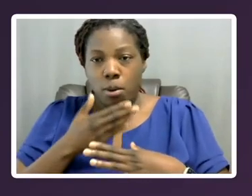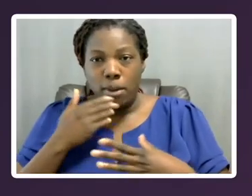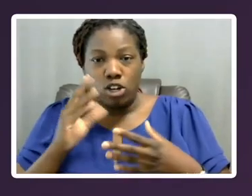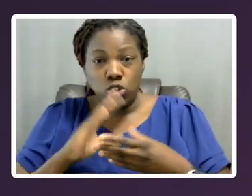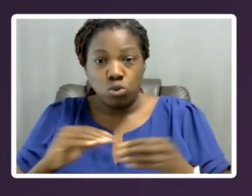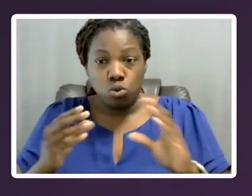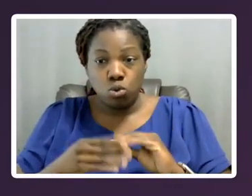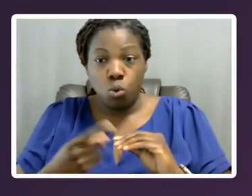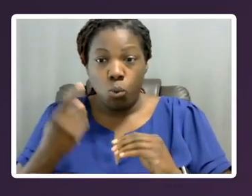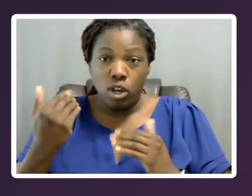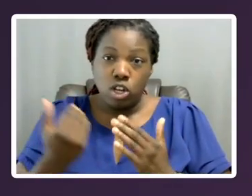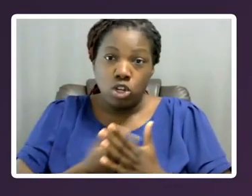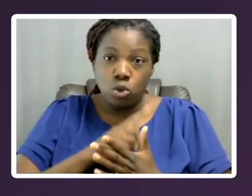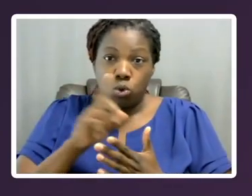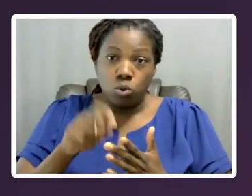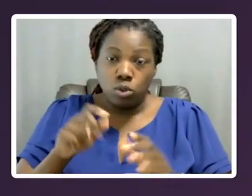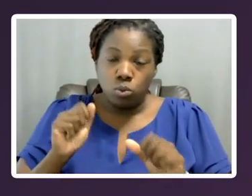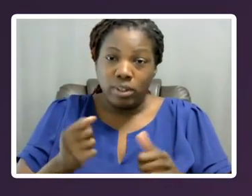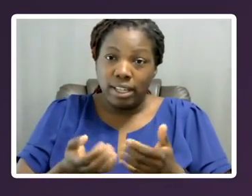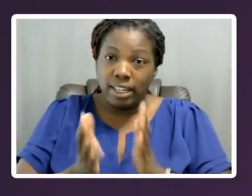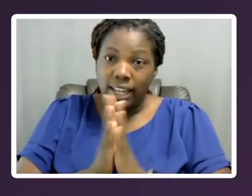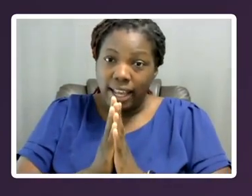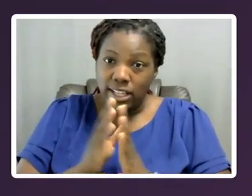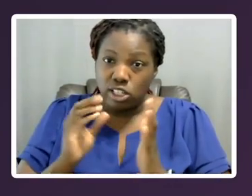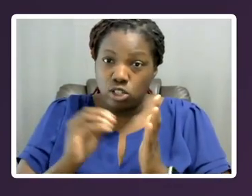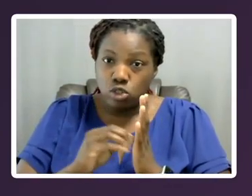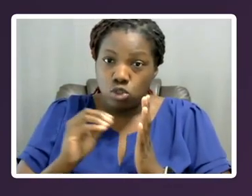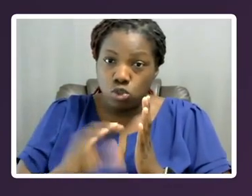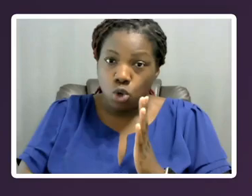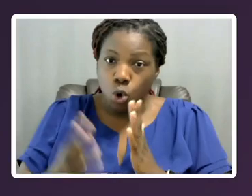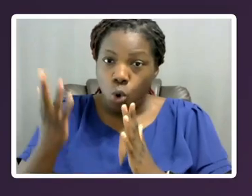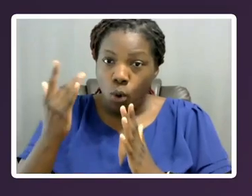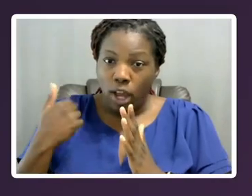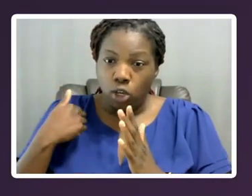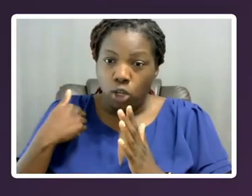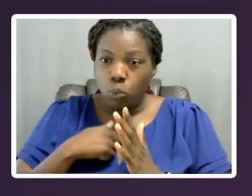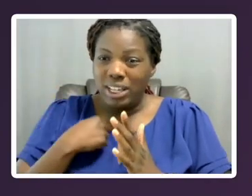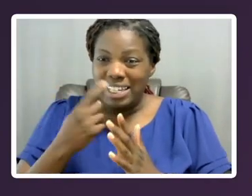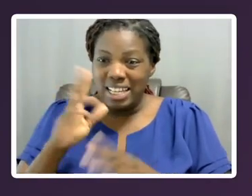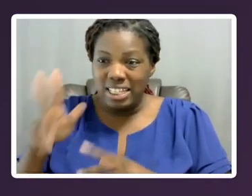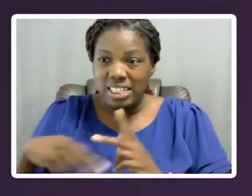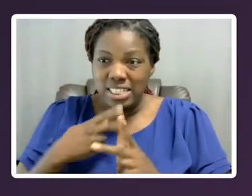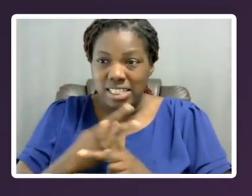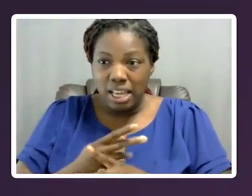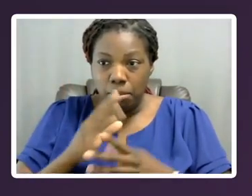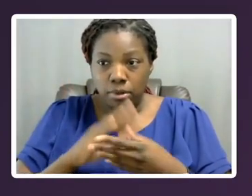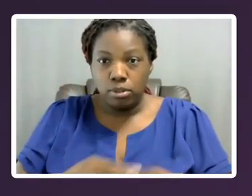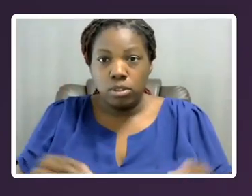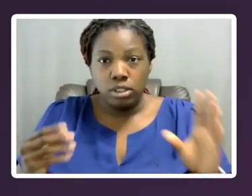might ask with our students is, why do we tell these types of stories, and who are they for?